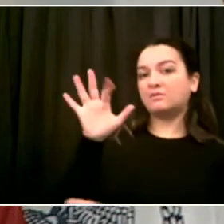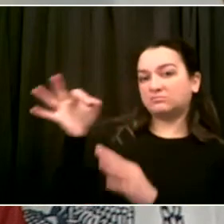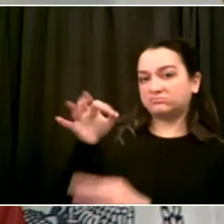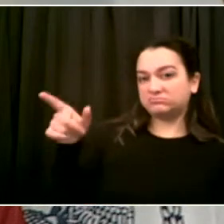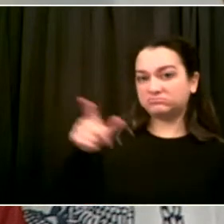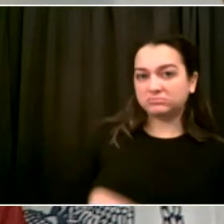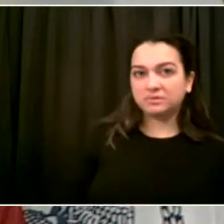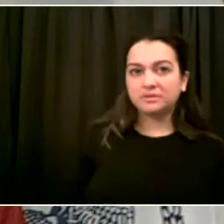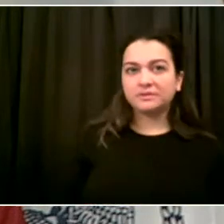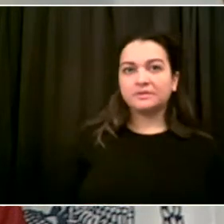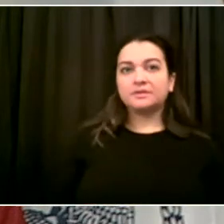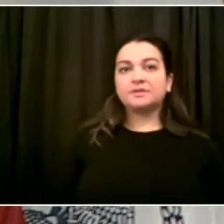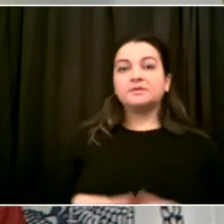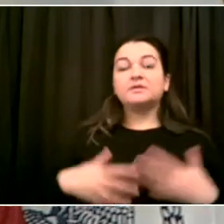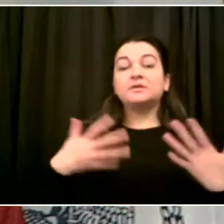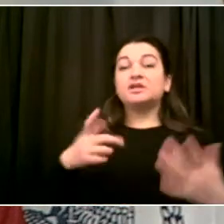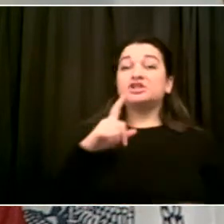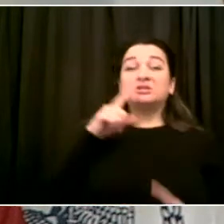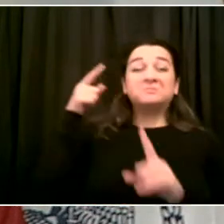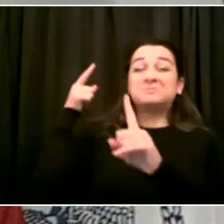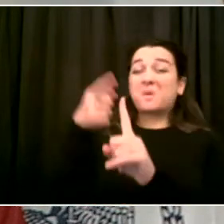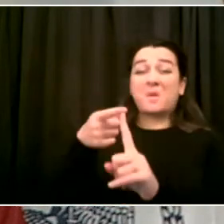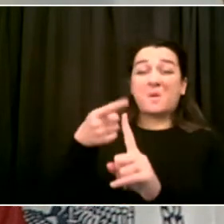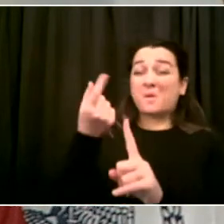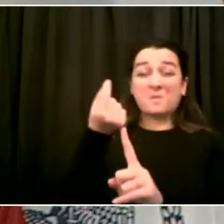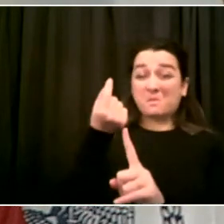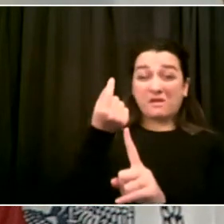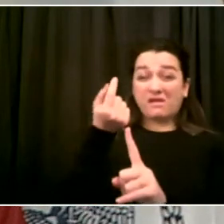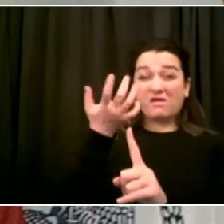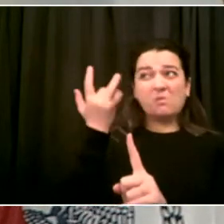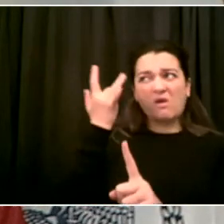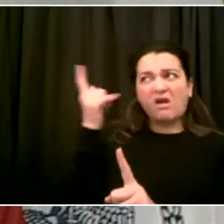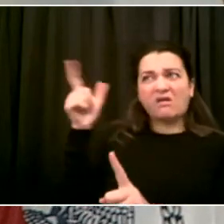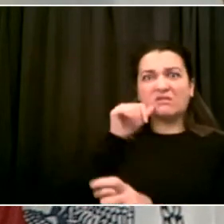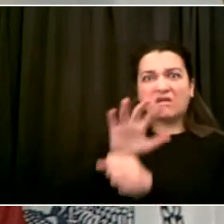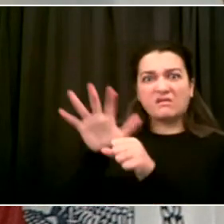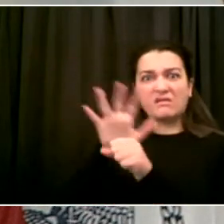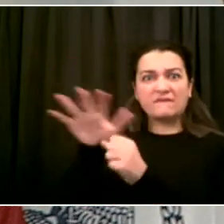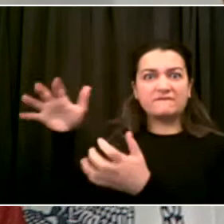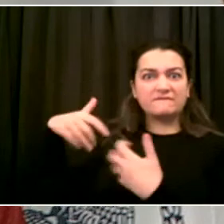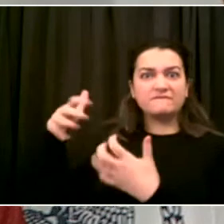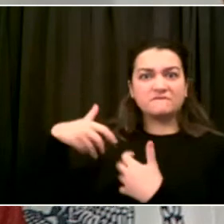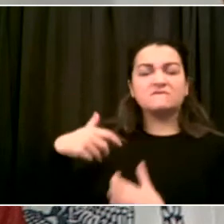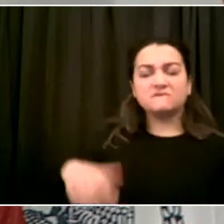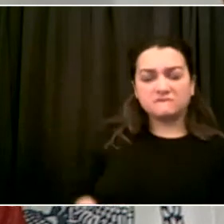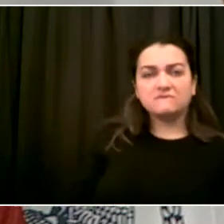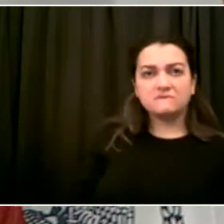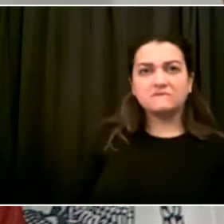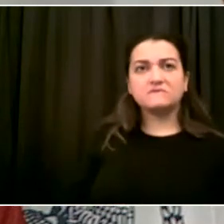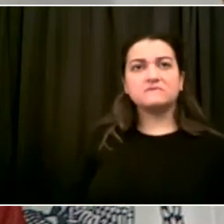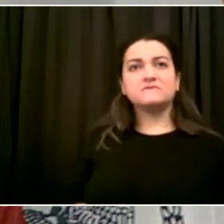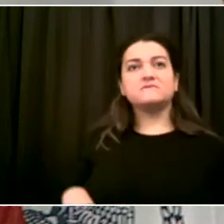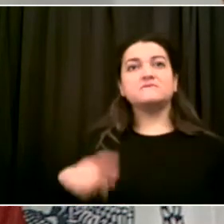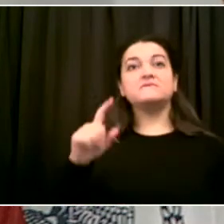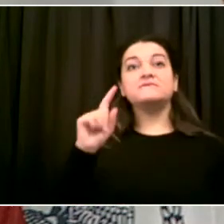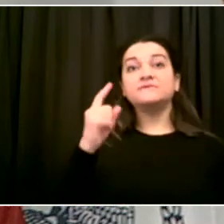PROCESS CAREFULLYLYA LLL OVER THE WORLD. MY SIMPLE ANSWER IS THIS. I'M GOIOIG NTO SAY,